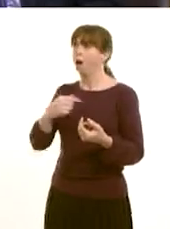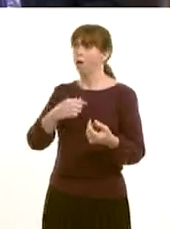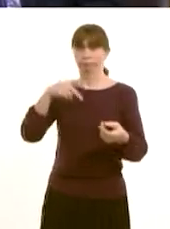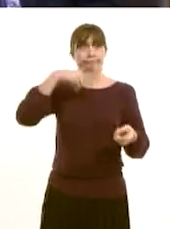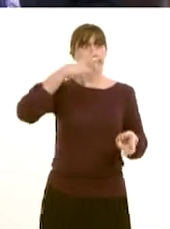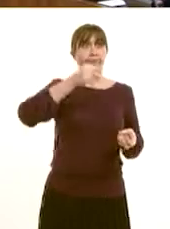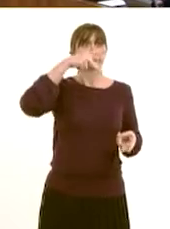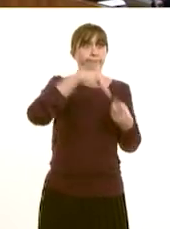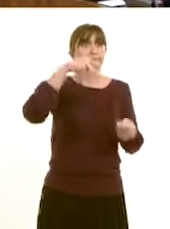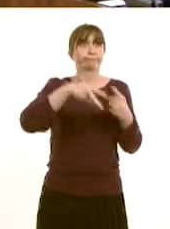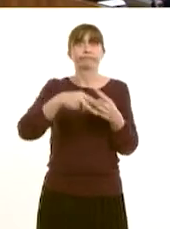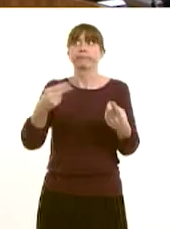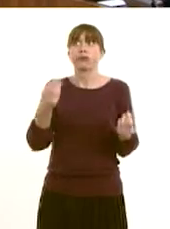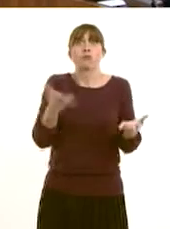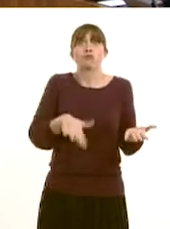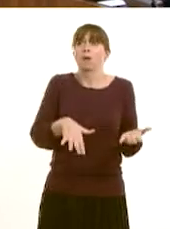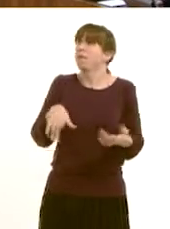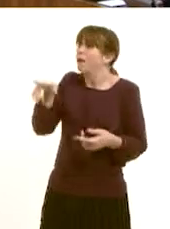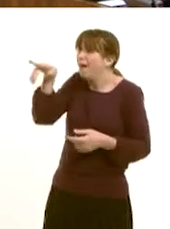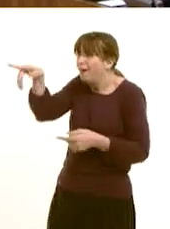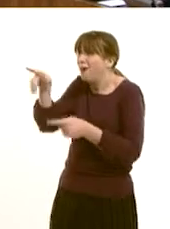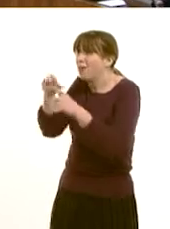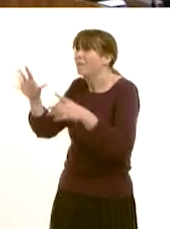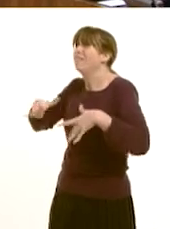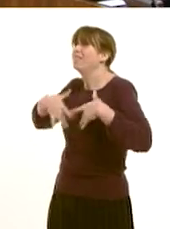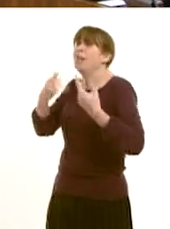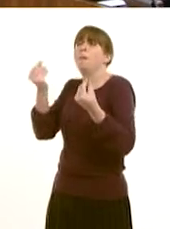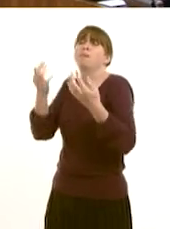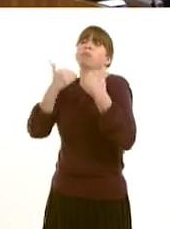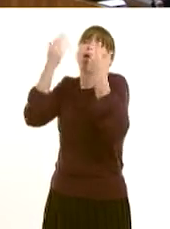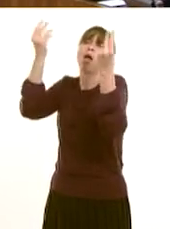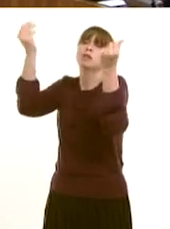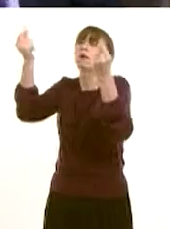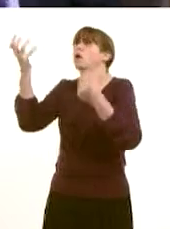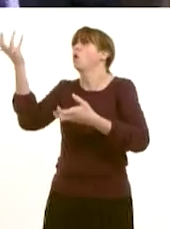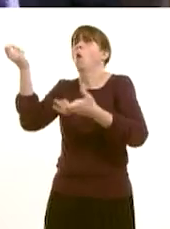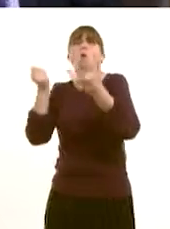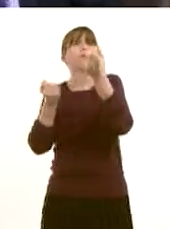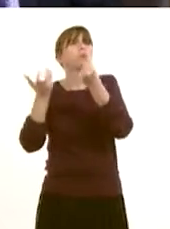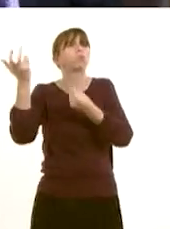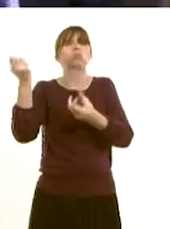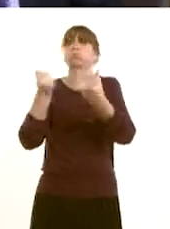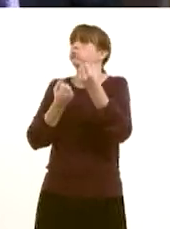part of the Chamber, money grows on trees. Thereís no question of making difficult decisions, thereís no question of having to make cuts